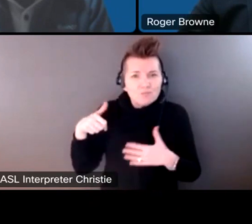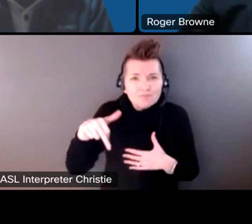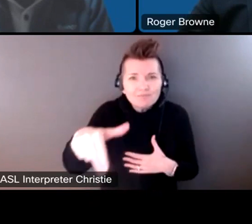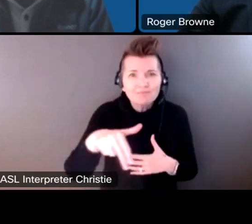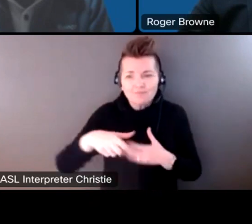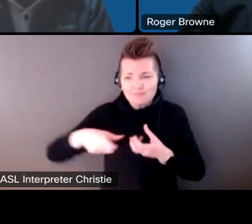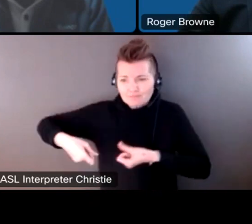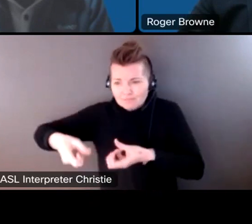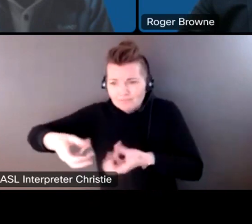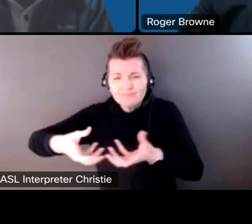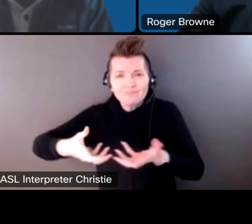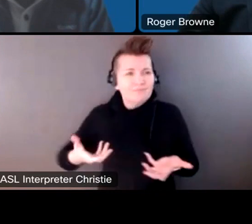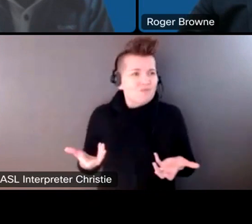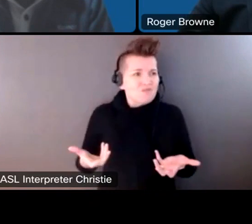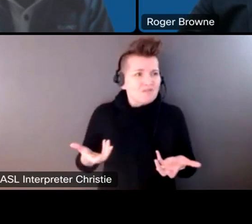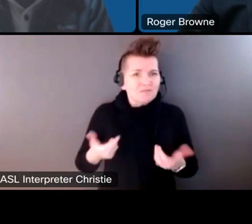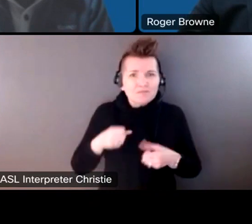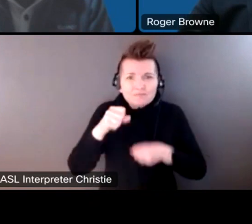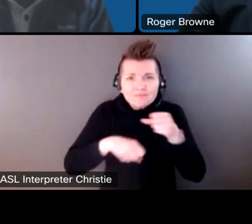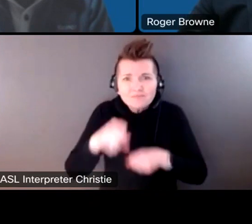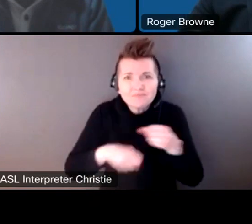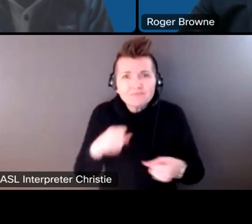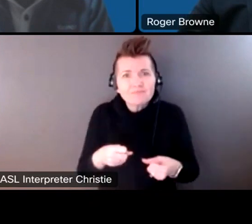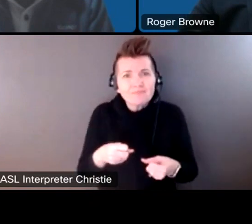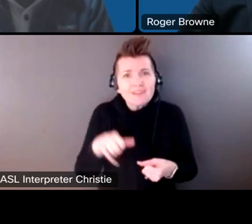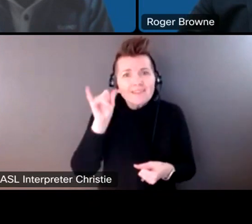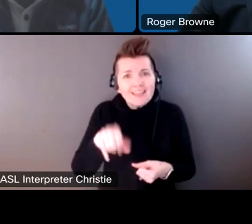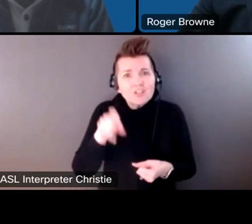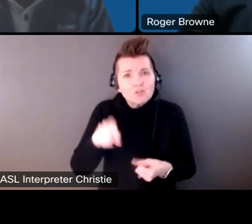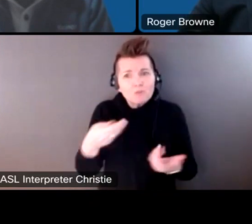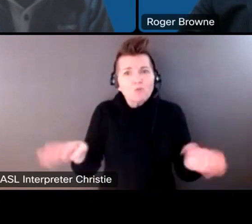Otherwise we do make it impossible for people to access the streets.